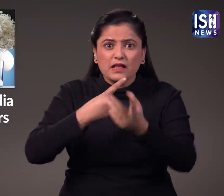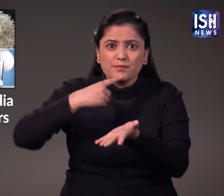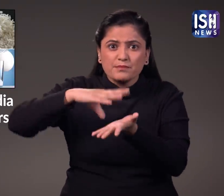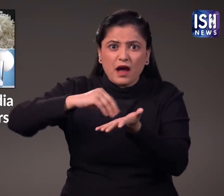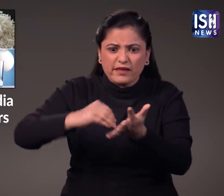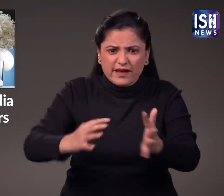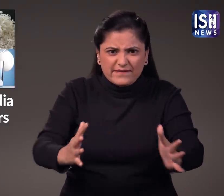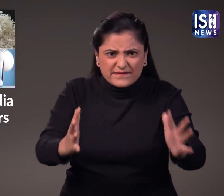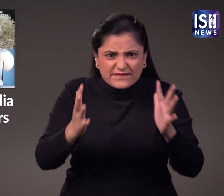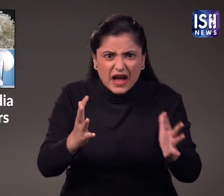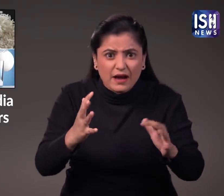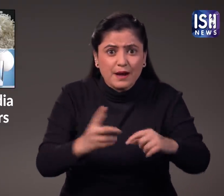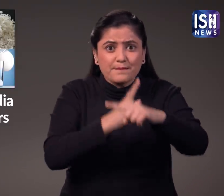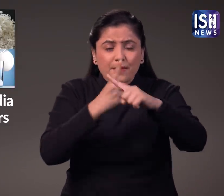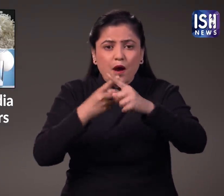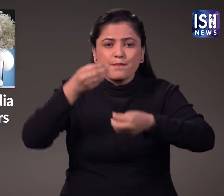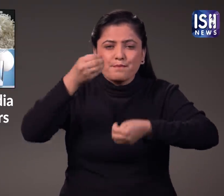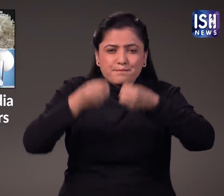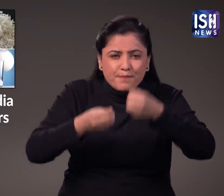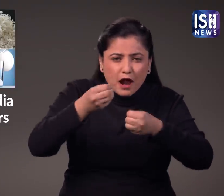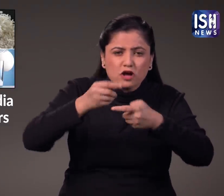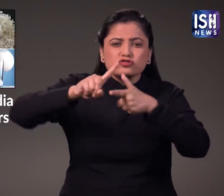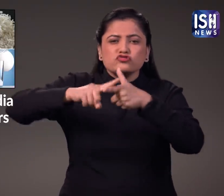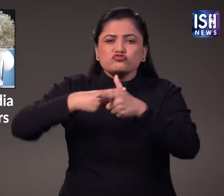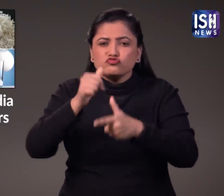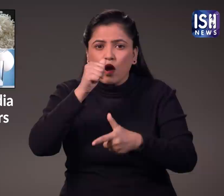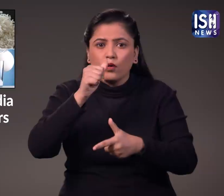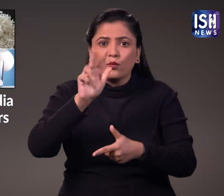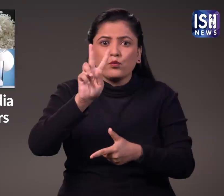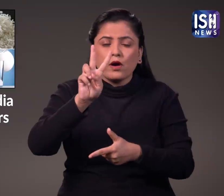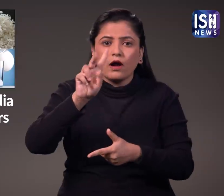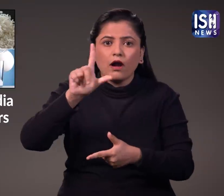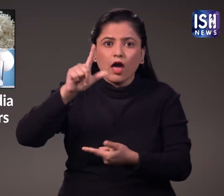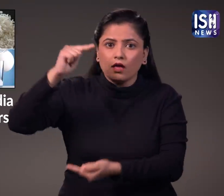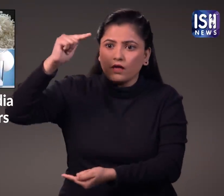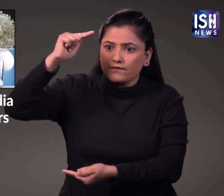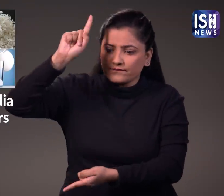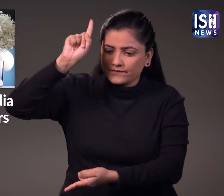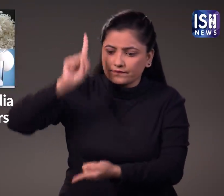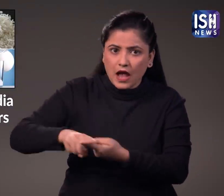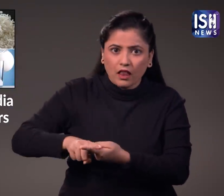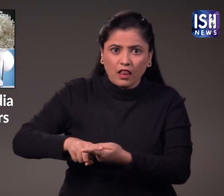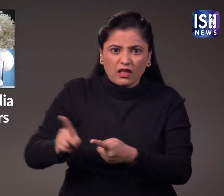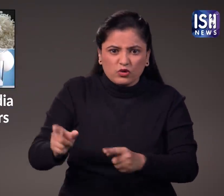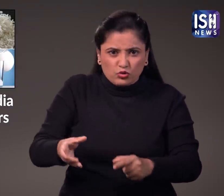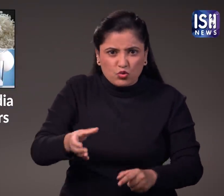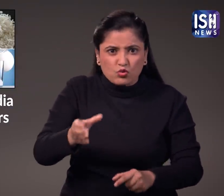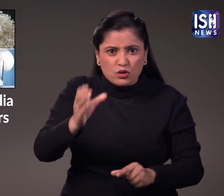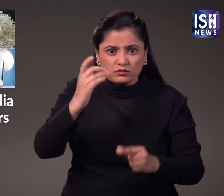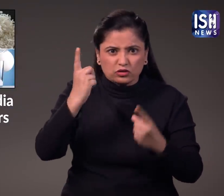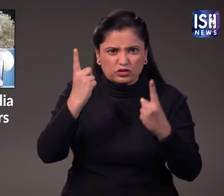rice, milk and 2 liters of fruit juice in his morning breakfast.